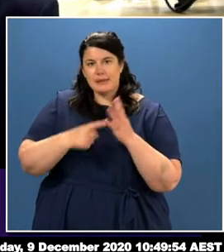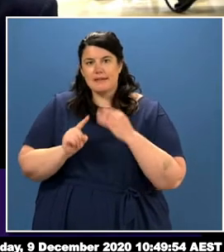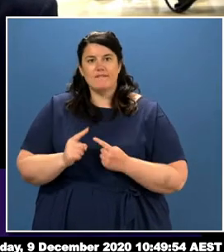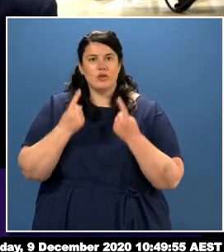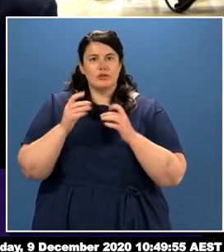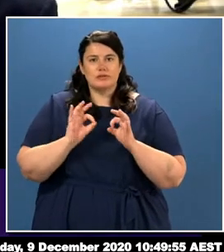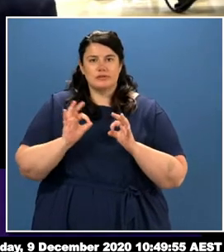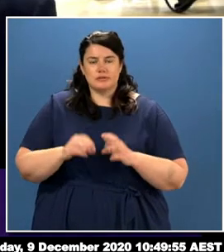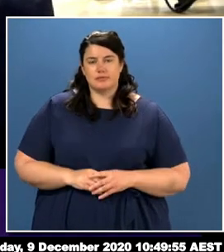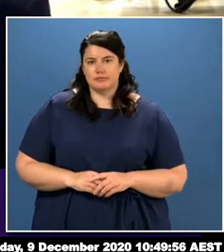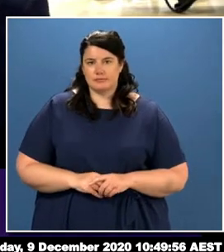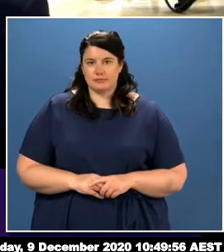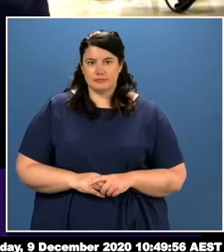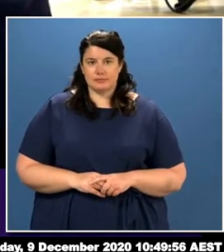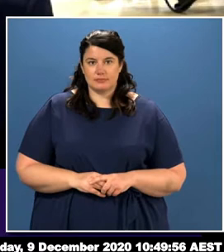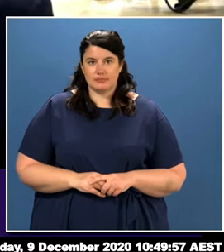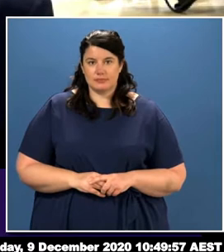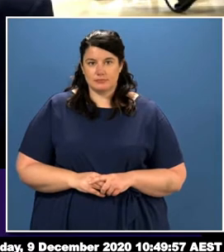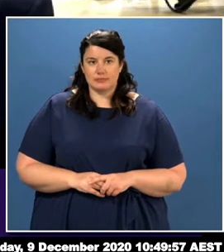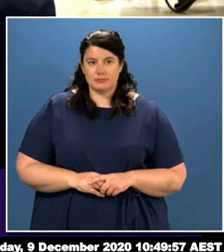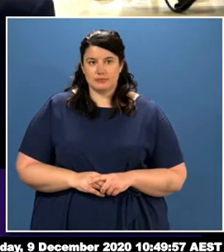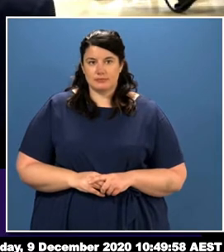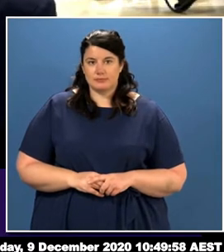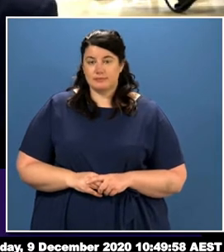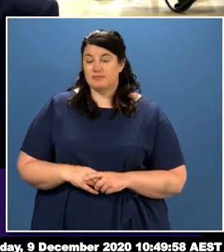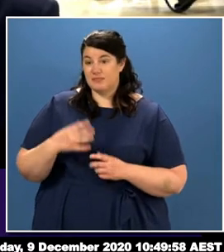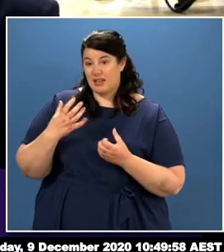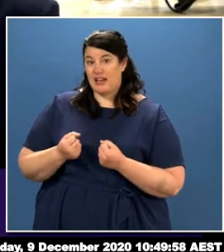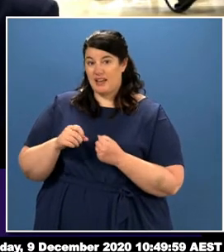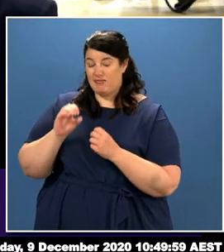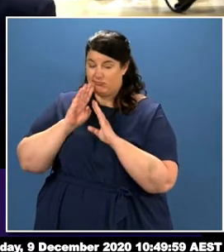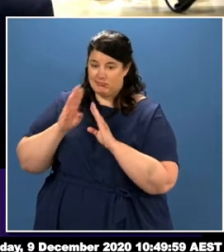Excellent. And there is a number of posts there. We don't need to go to those posts but there are some excellent blogs there.